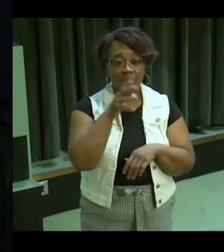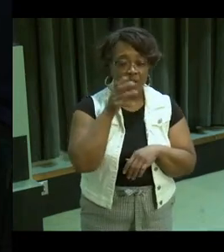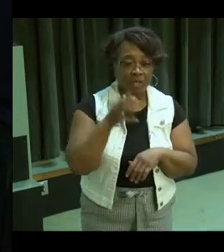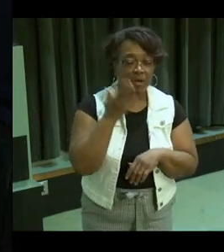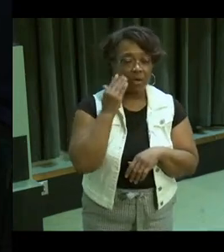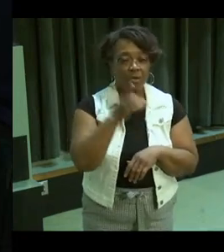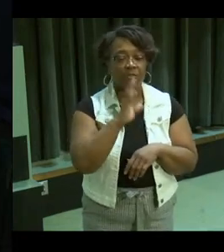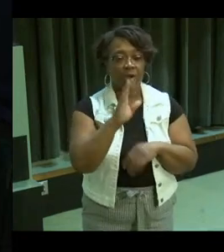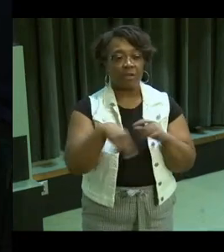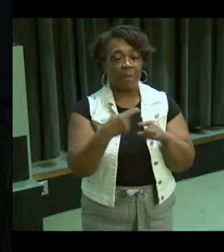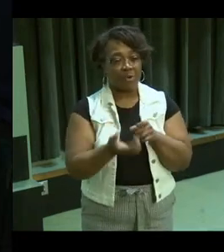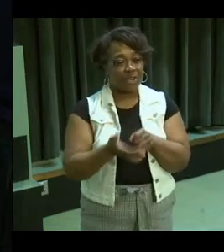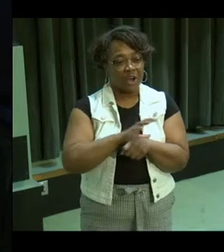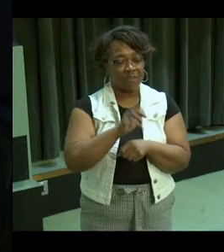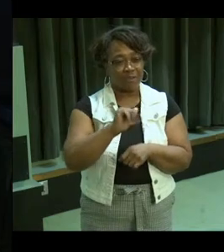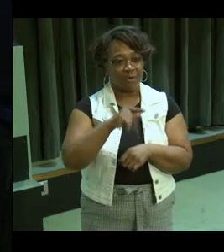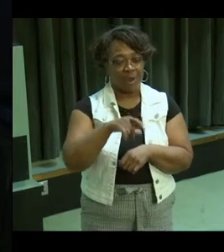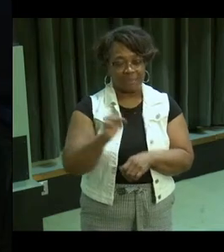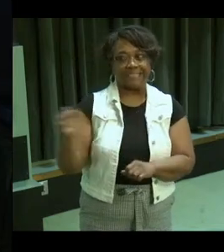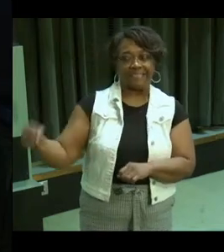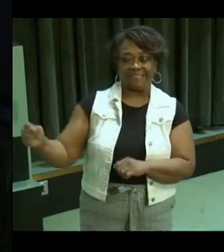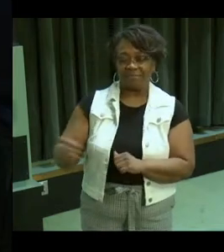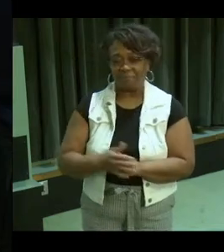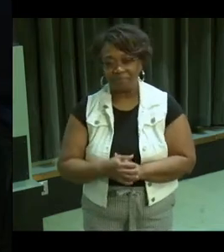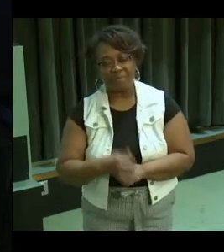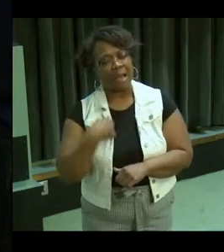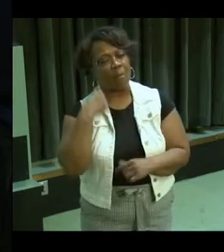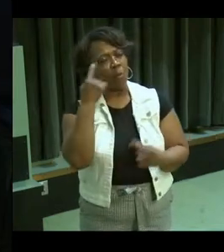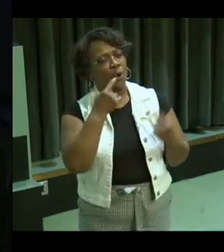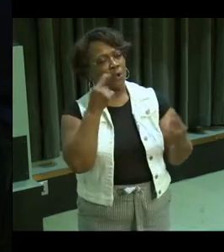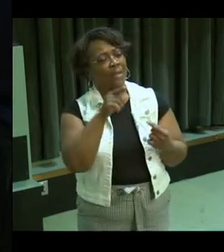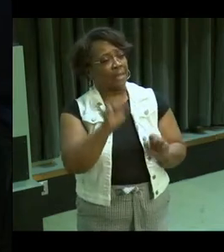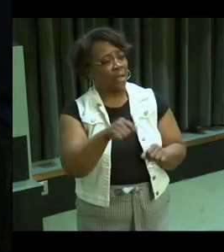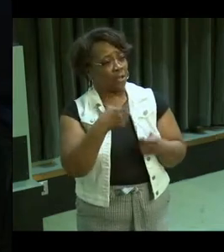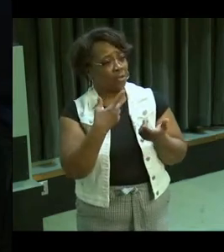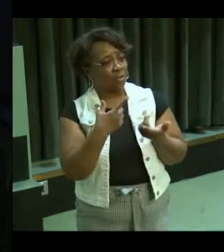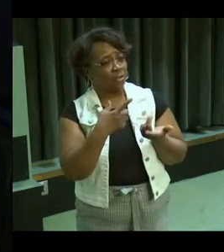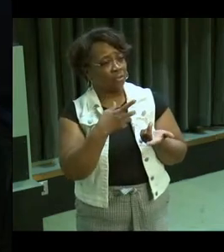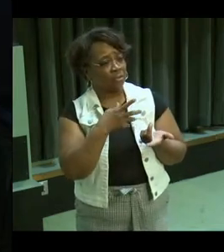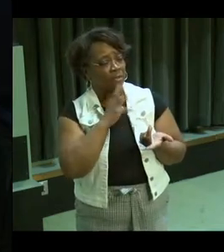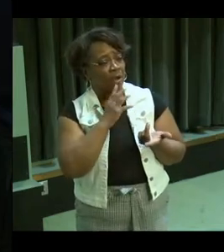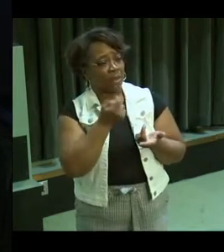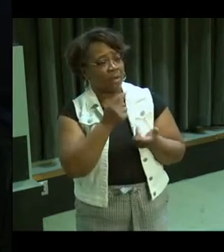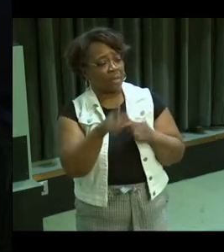talked about cover crops, I was